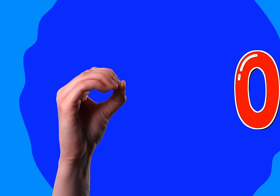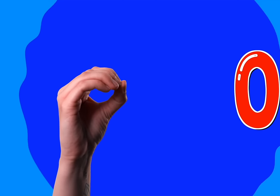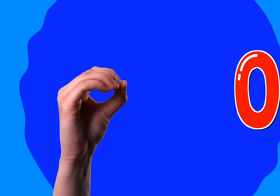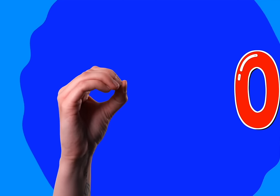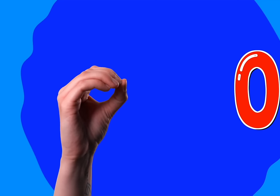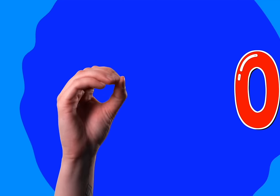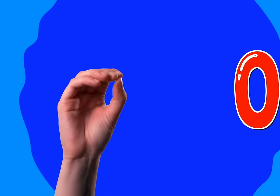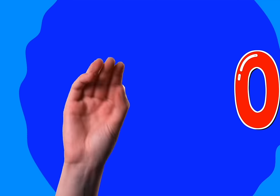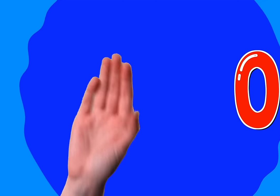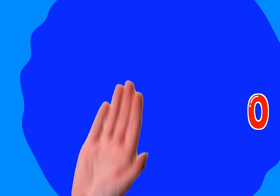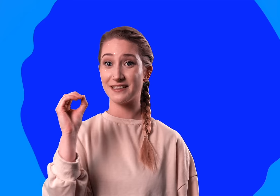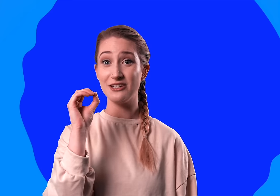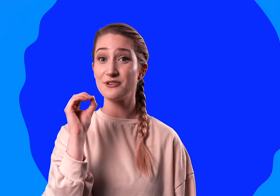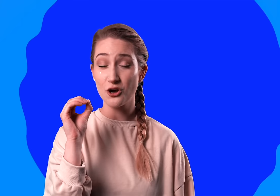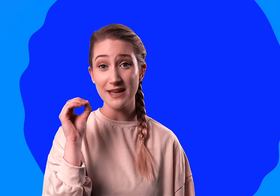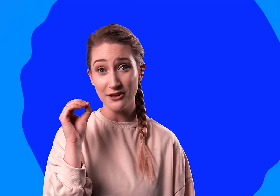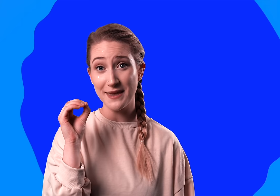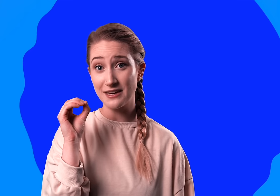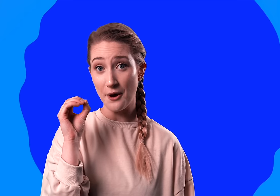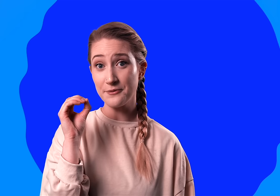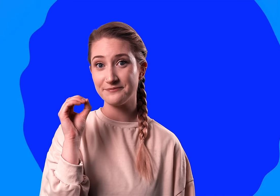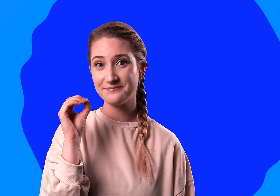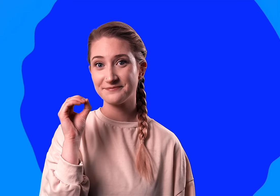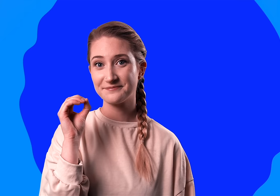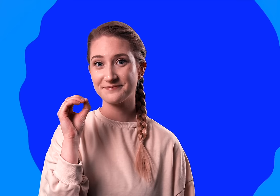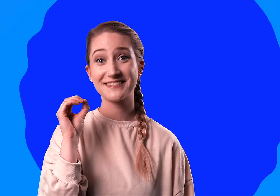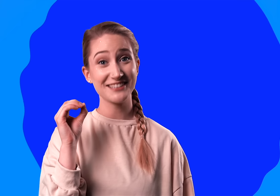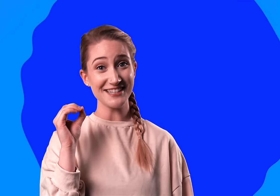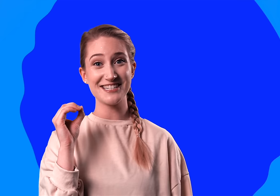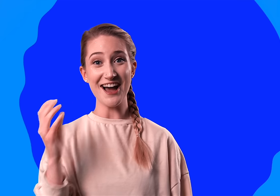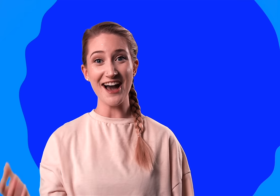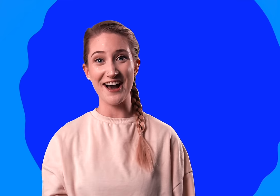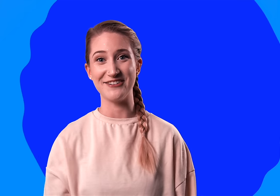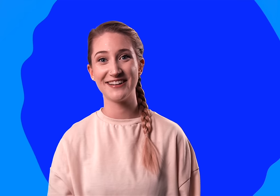O. Can you show me how you make an O? Good job!